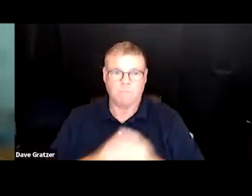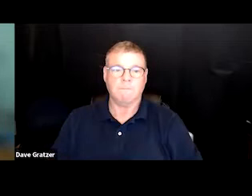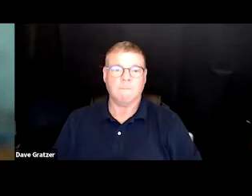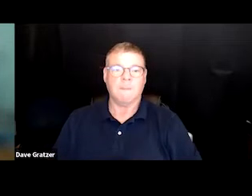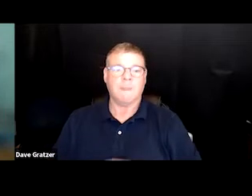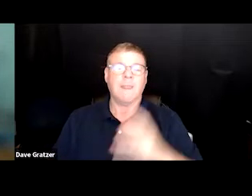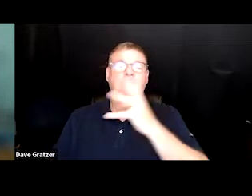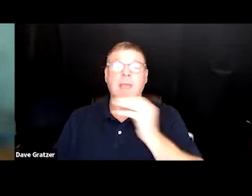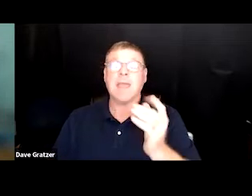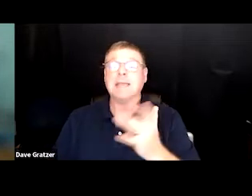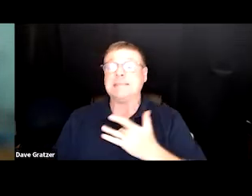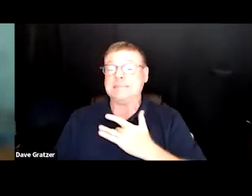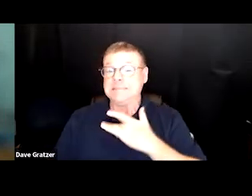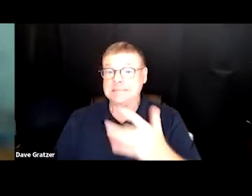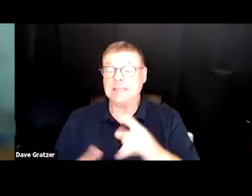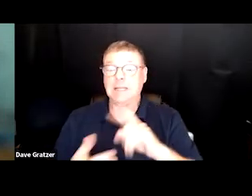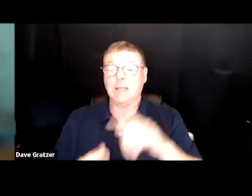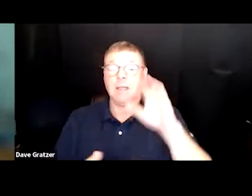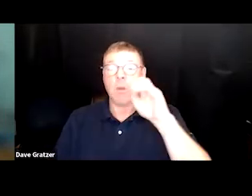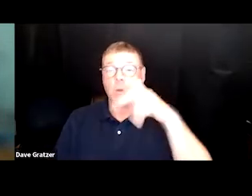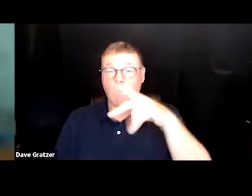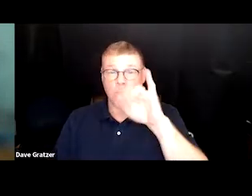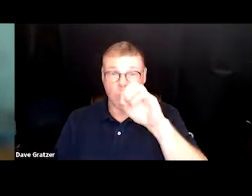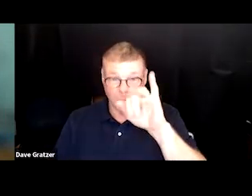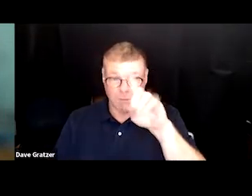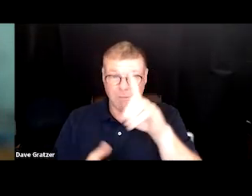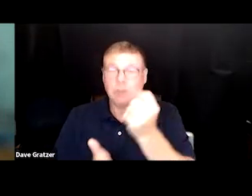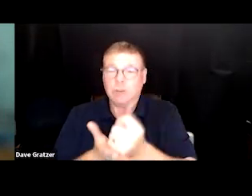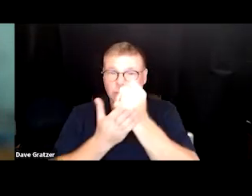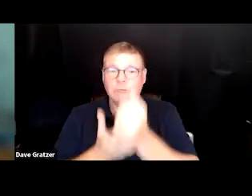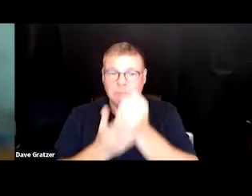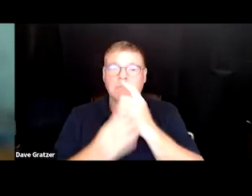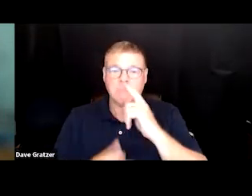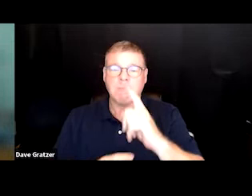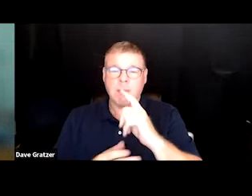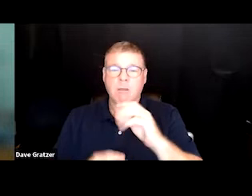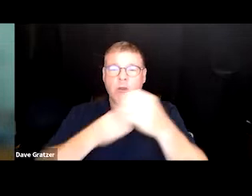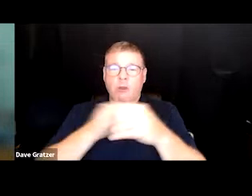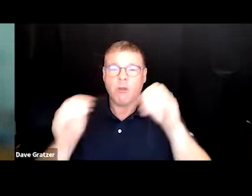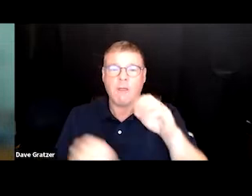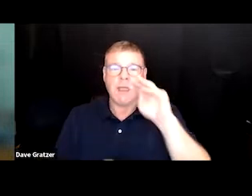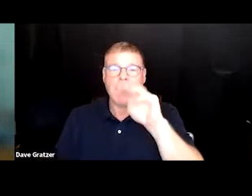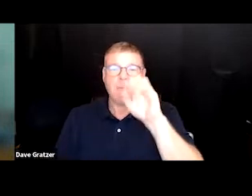Typically opioid treatment programs are other office based MOUD programs,